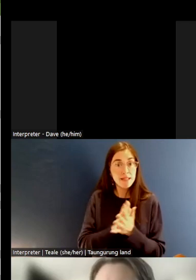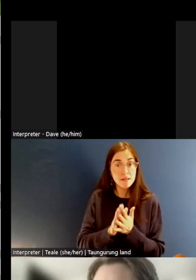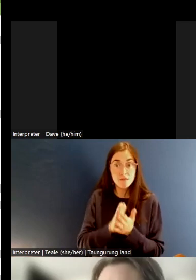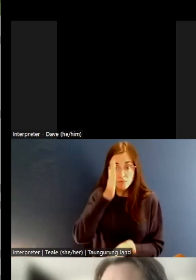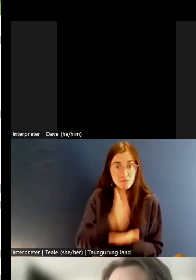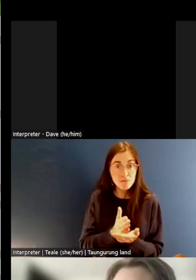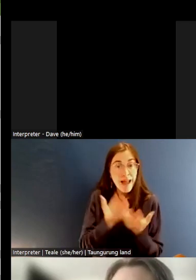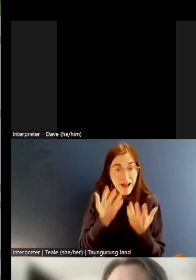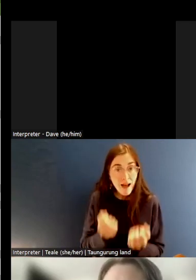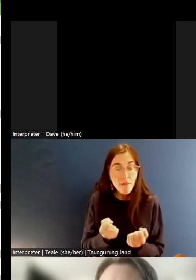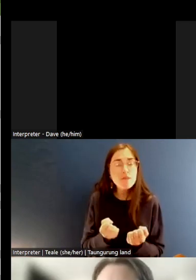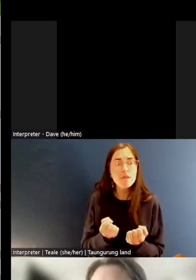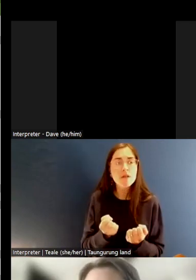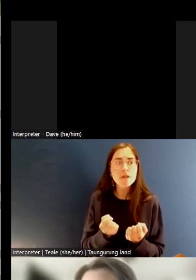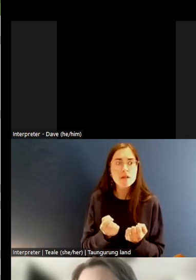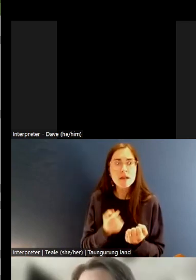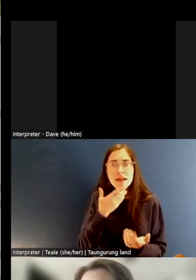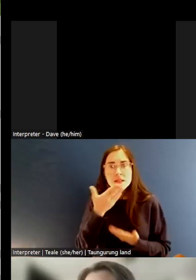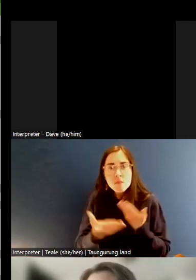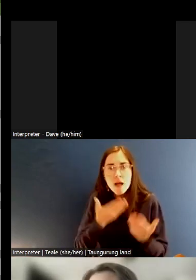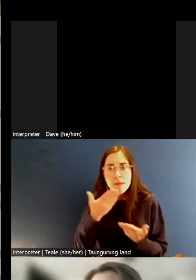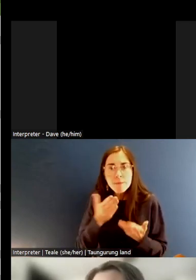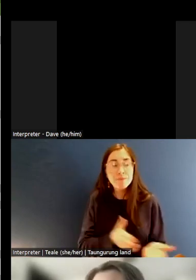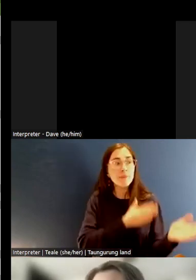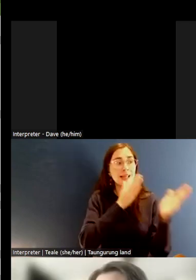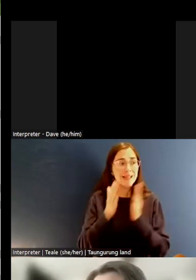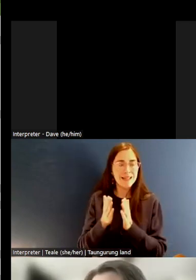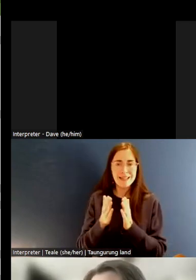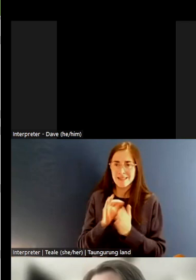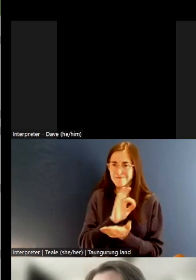We can get a result that's uncertain so that there's a variant found,